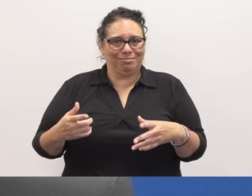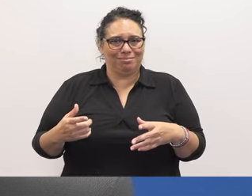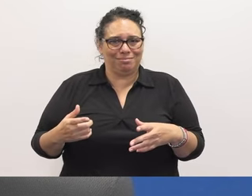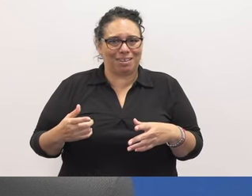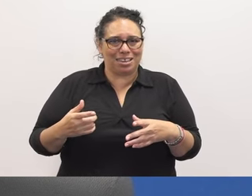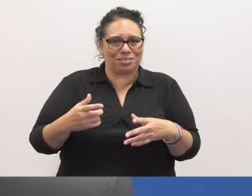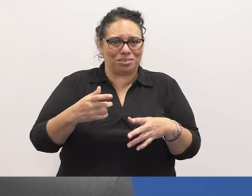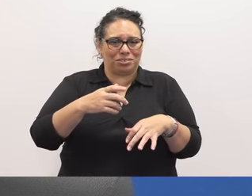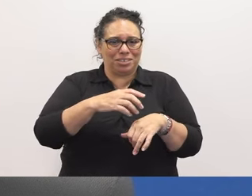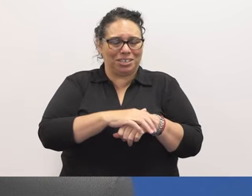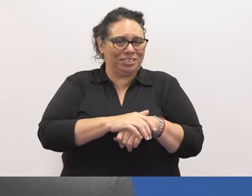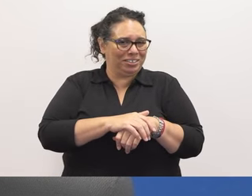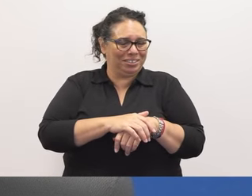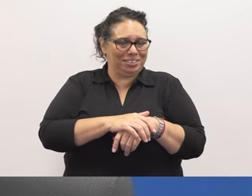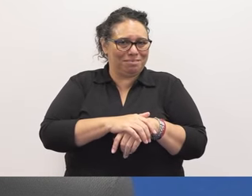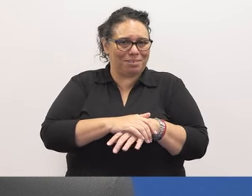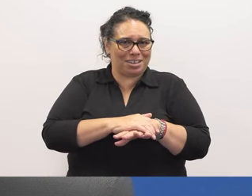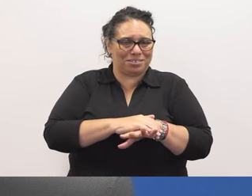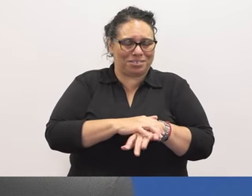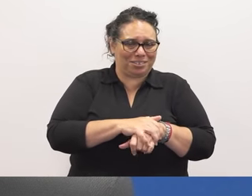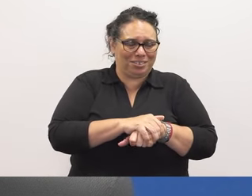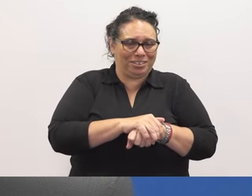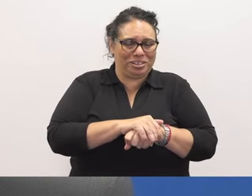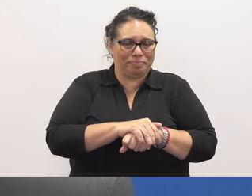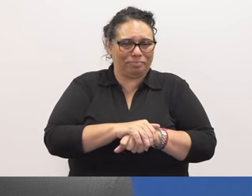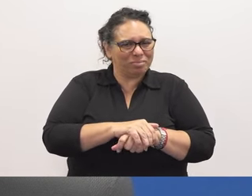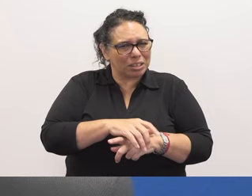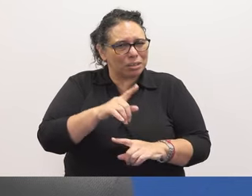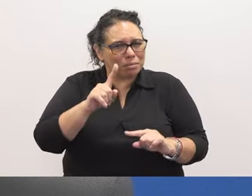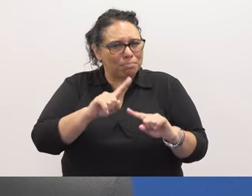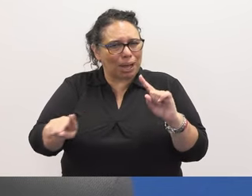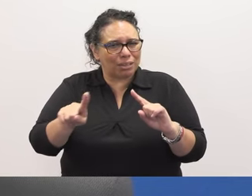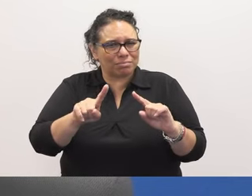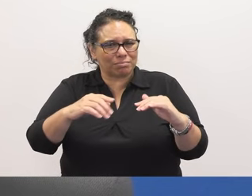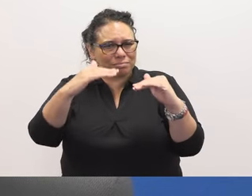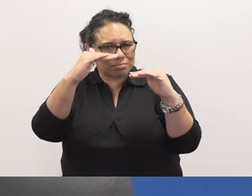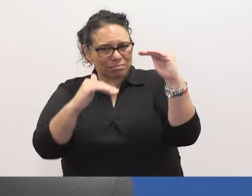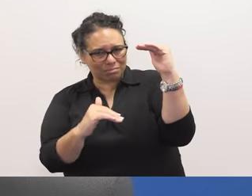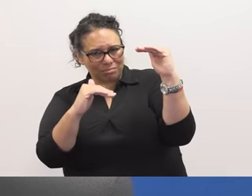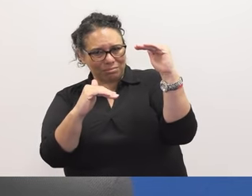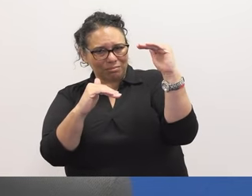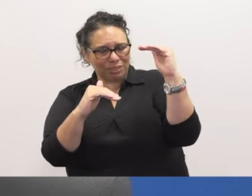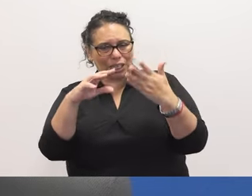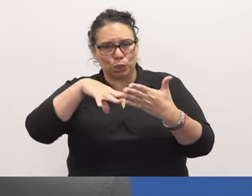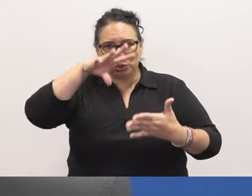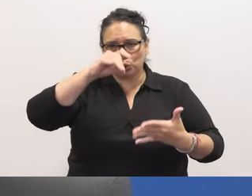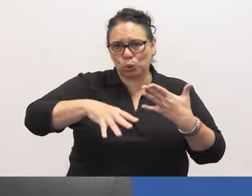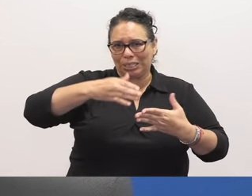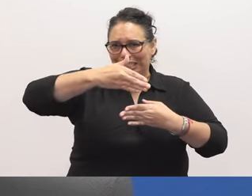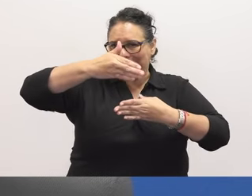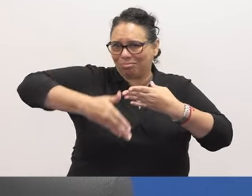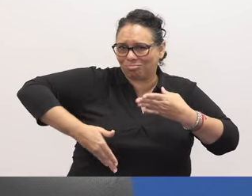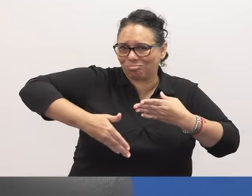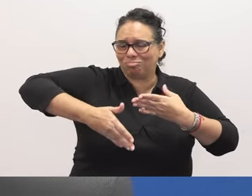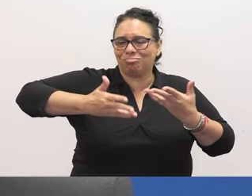but student outcomes, right? We have a disparity around student achievement, student outcomes, and the importance to which you both spoke to,